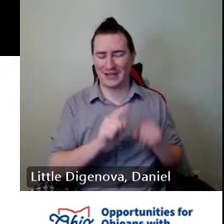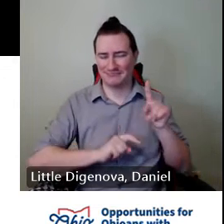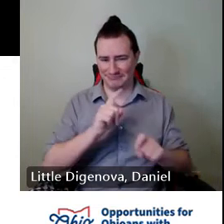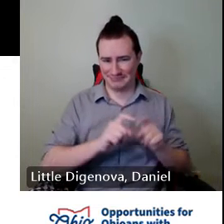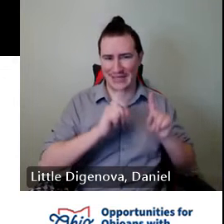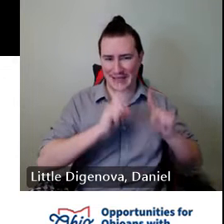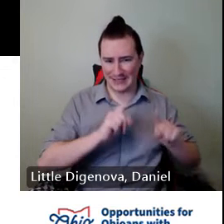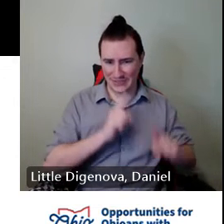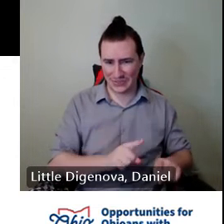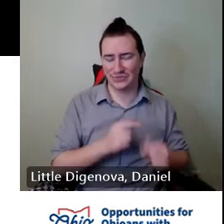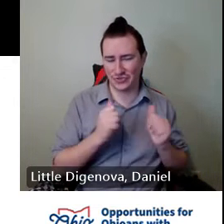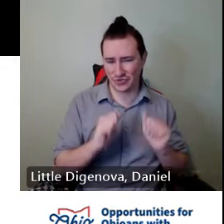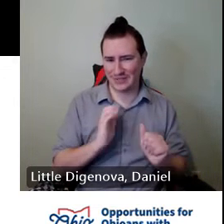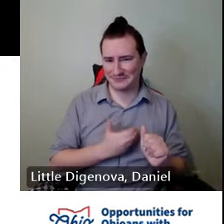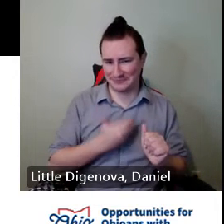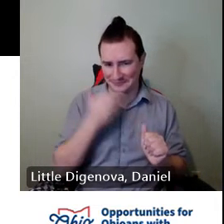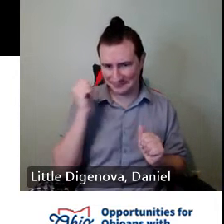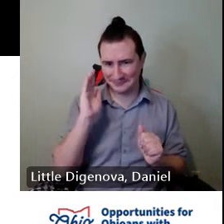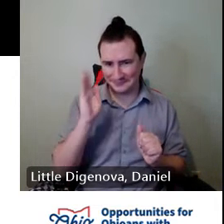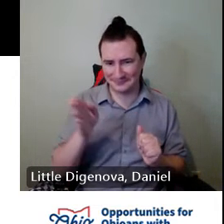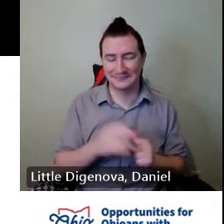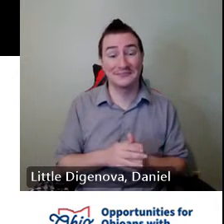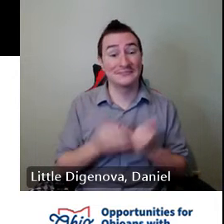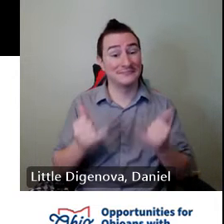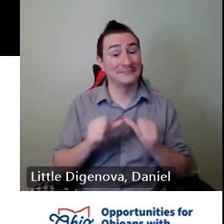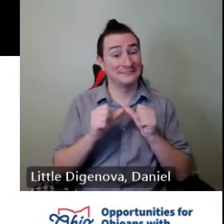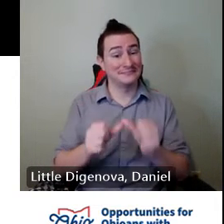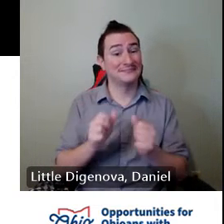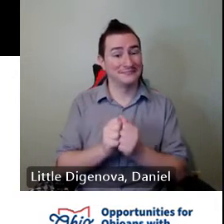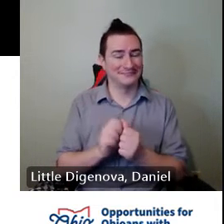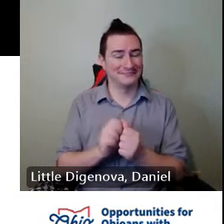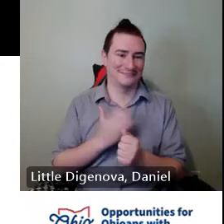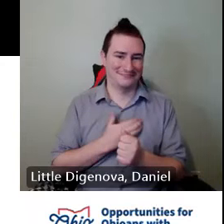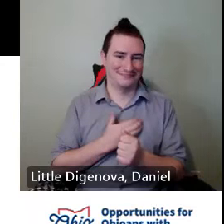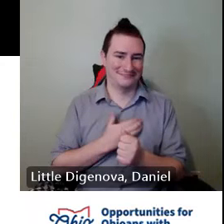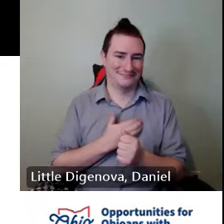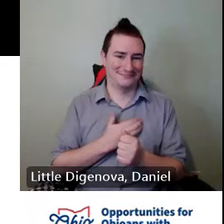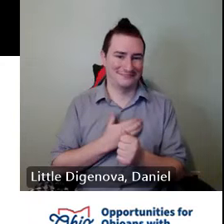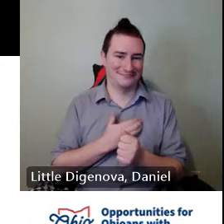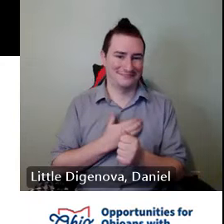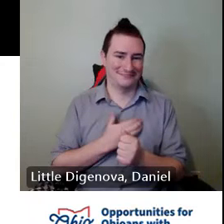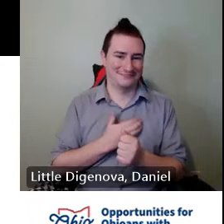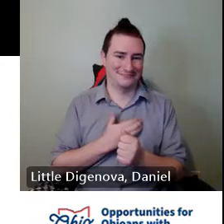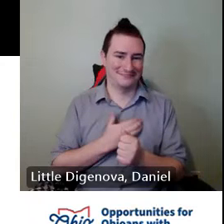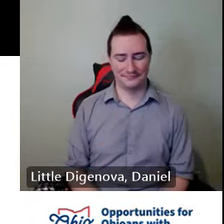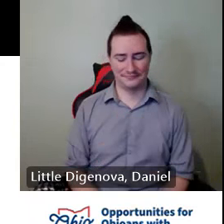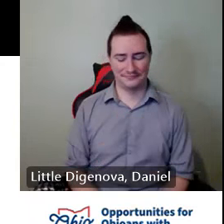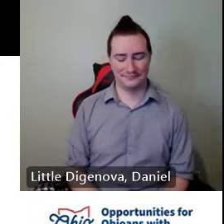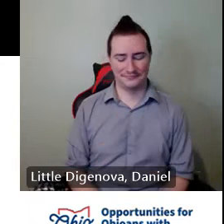But now we're going to continue with the content. So, we mentioned earlier an invisible disability often